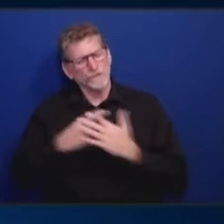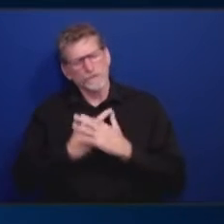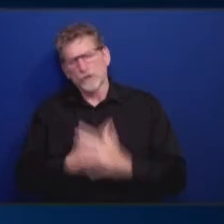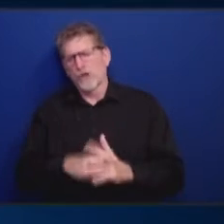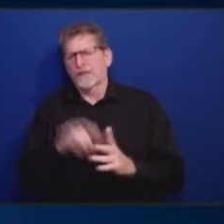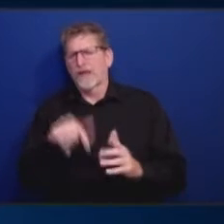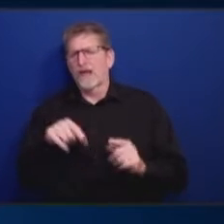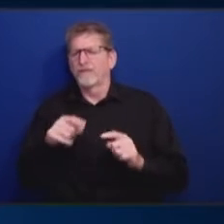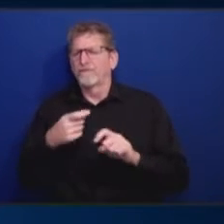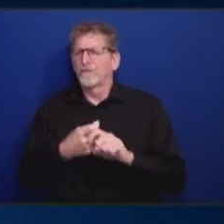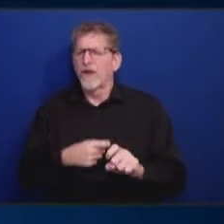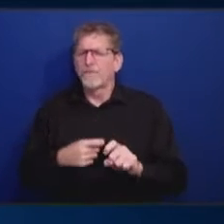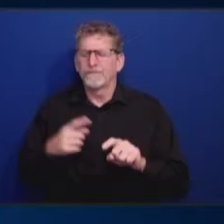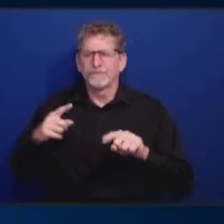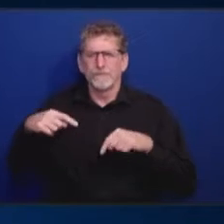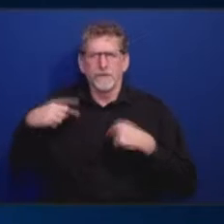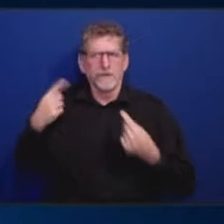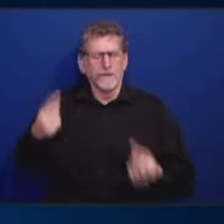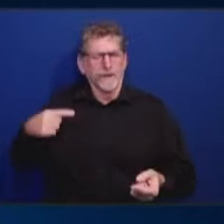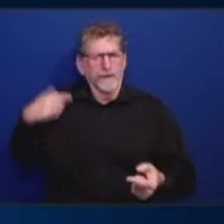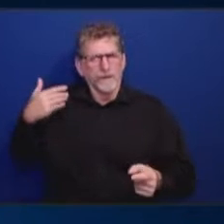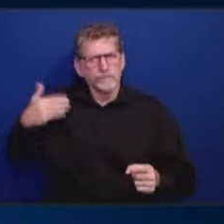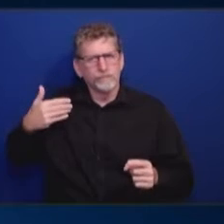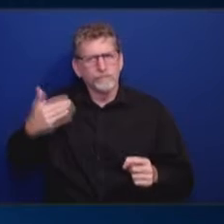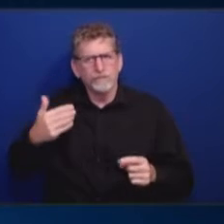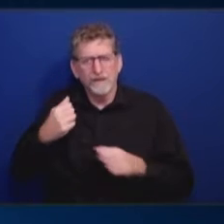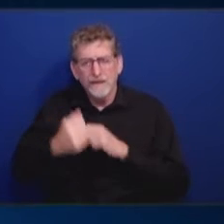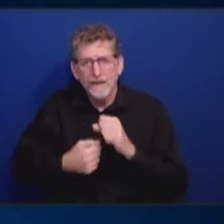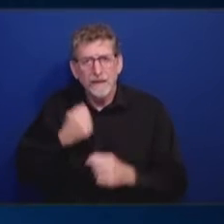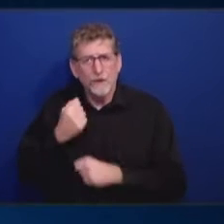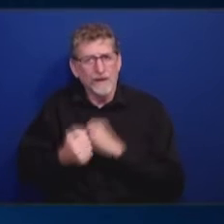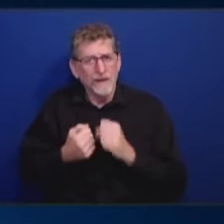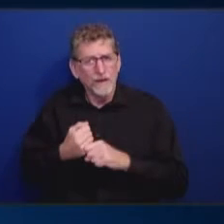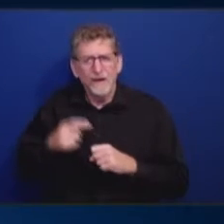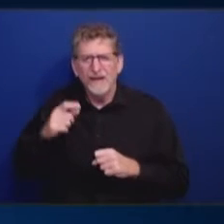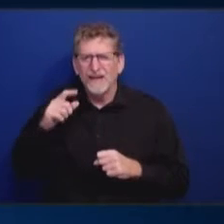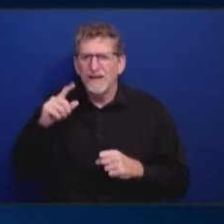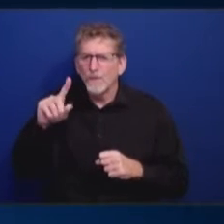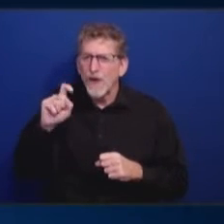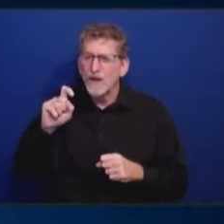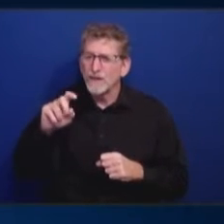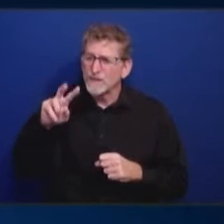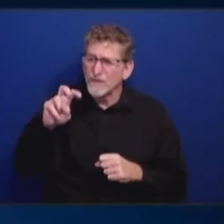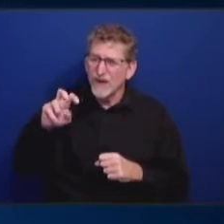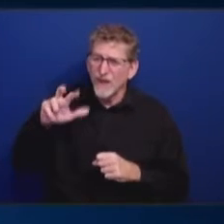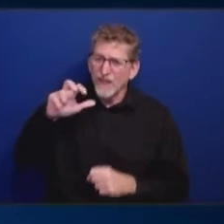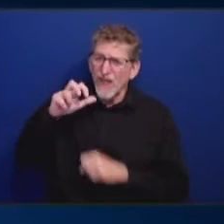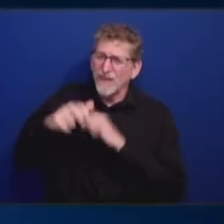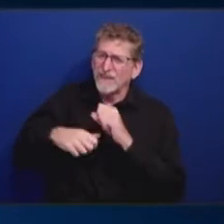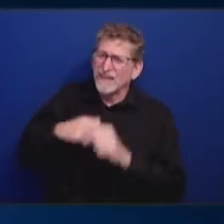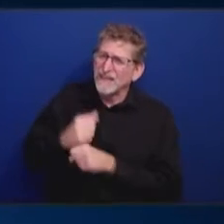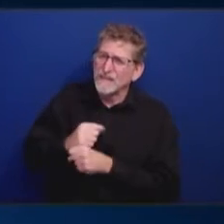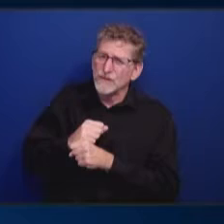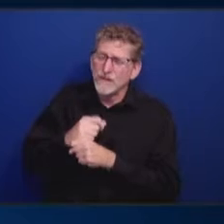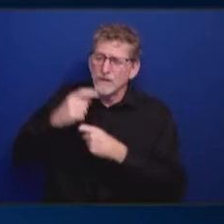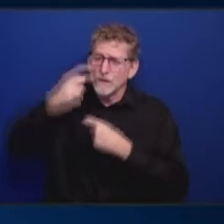from centuries of this kind of traumatic activity. And it's in that context that I come to you today.